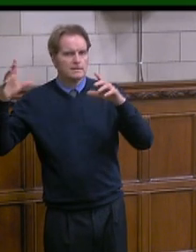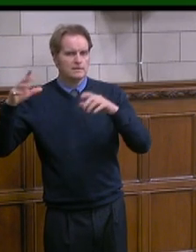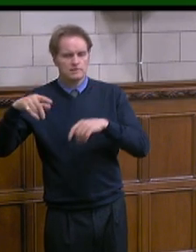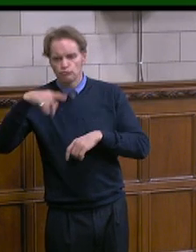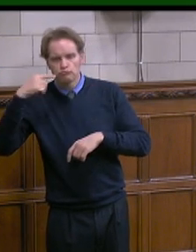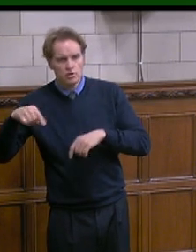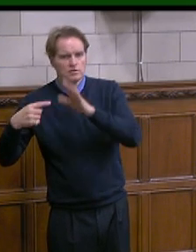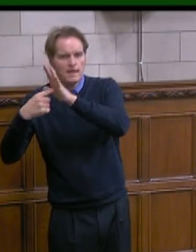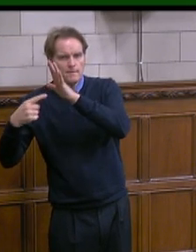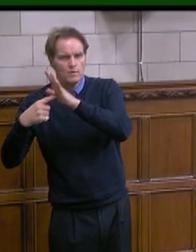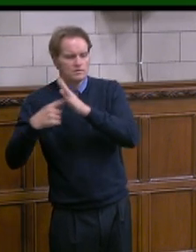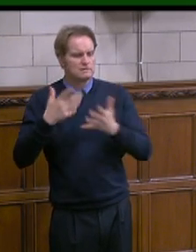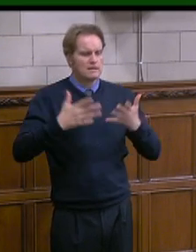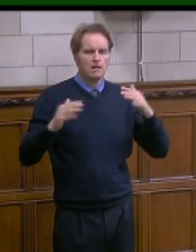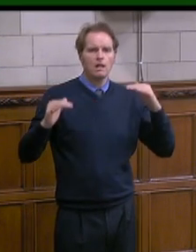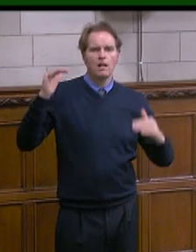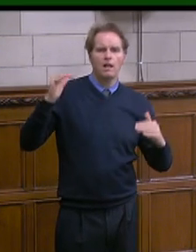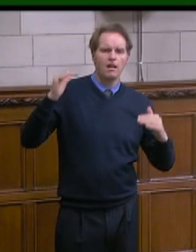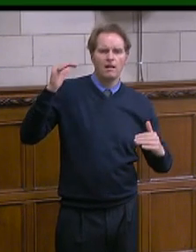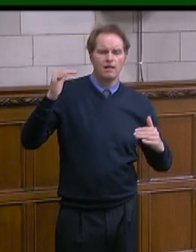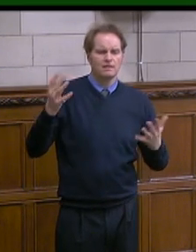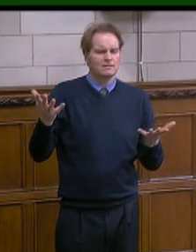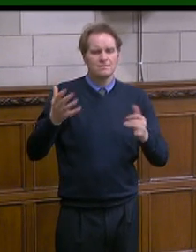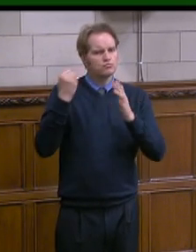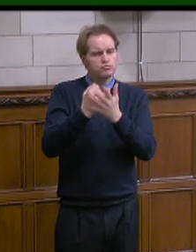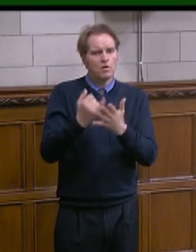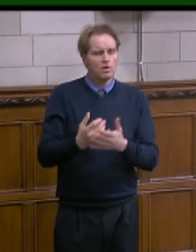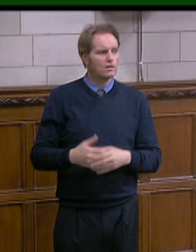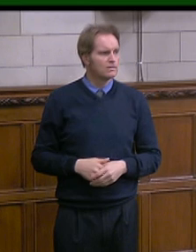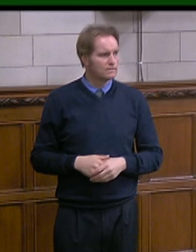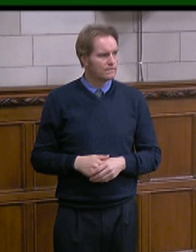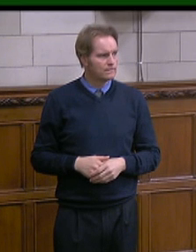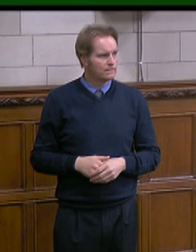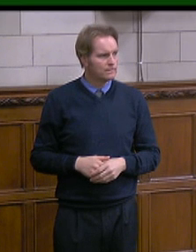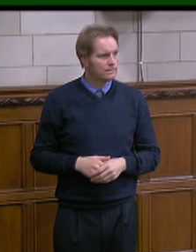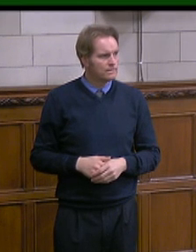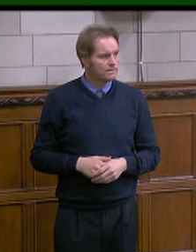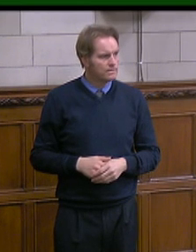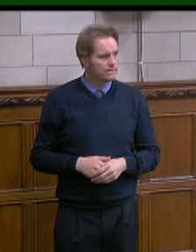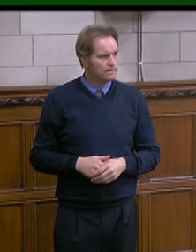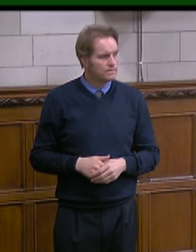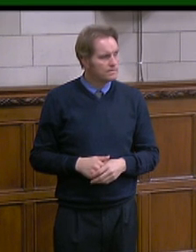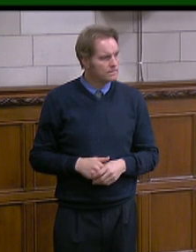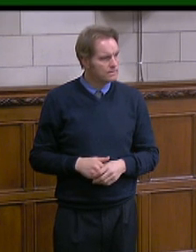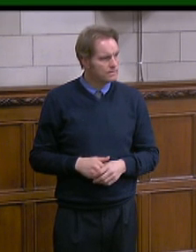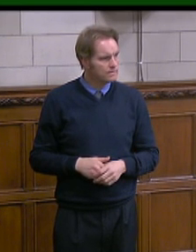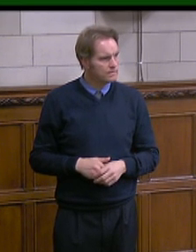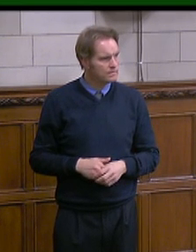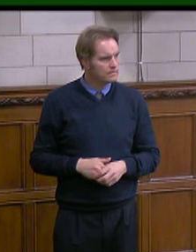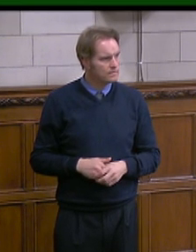The Minister is held in high regard throughout the House for his integrity and honesty, but